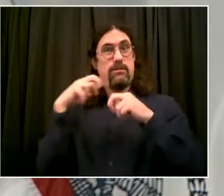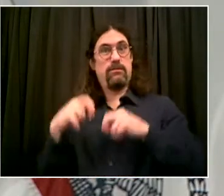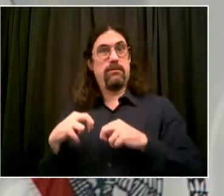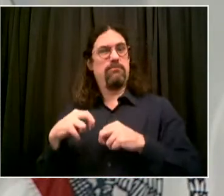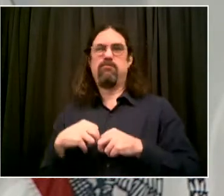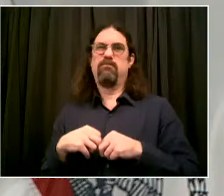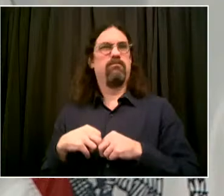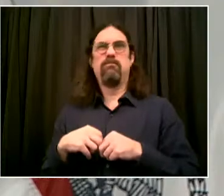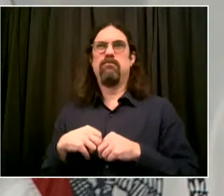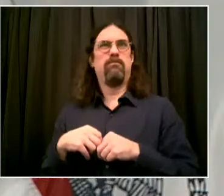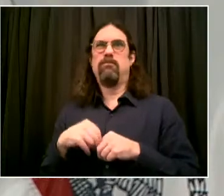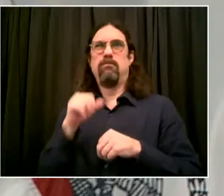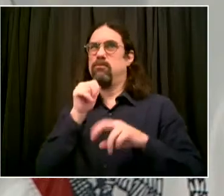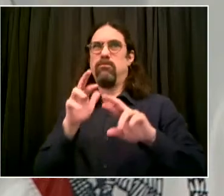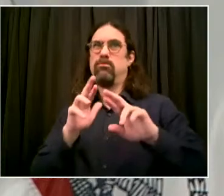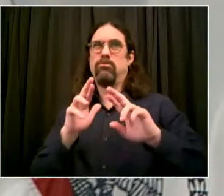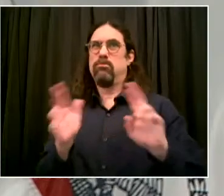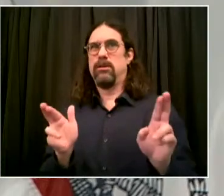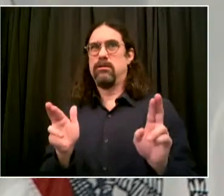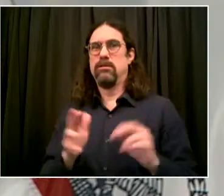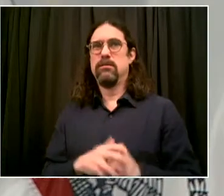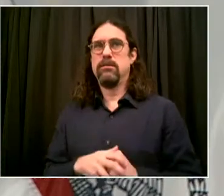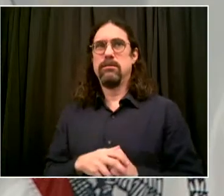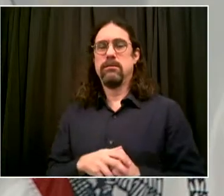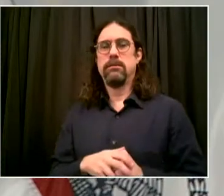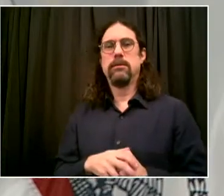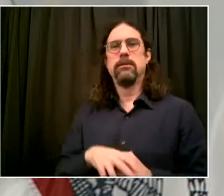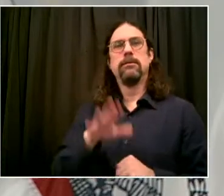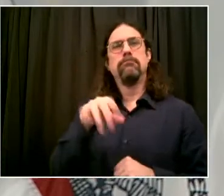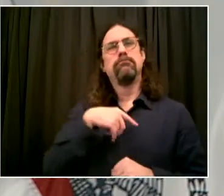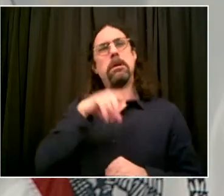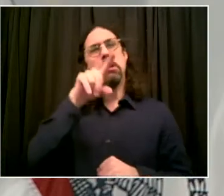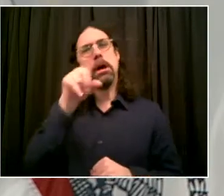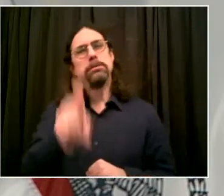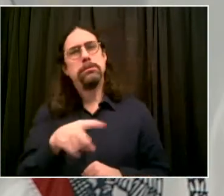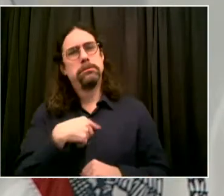CONVERSATIONS BEEN LIKE ABOUT THIS AND HOW ARE